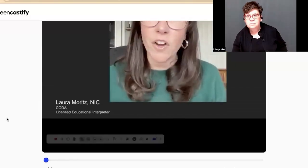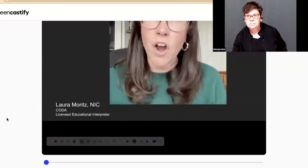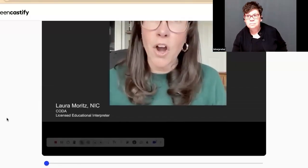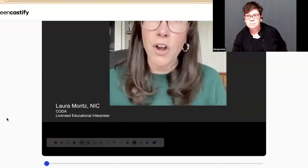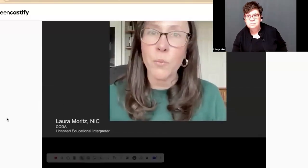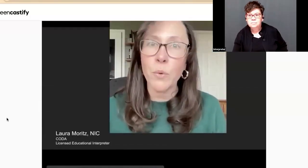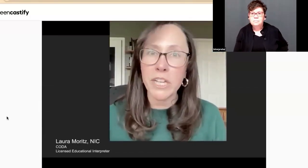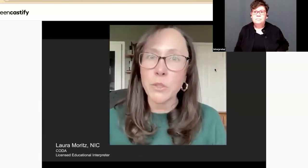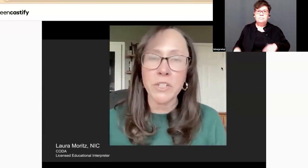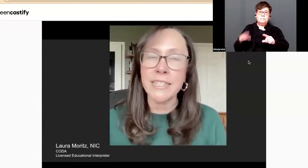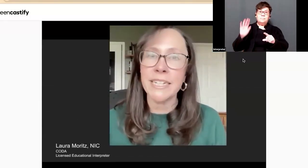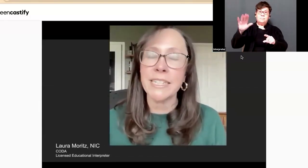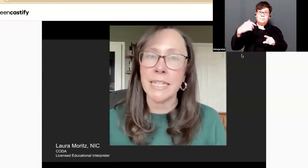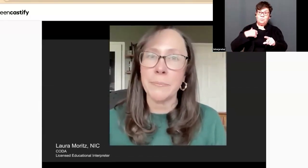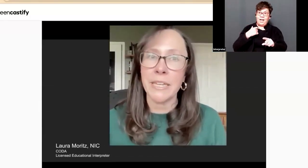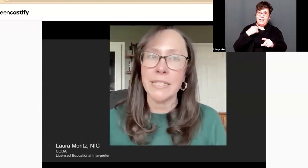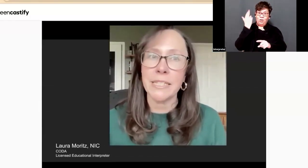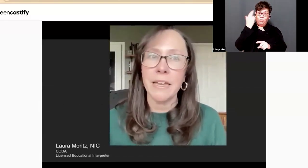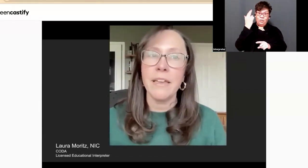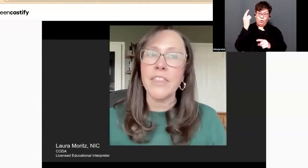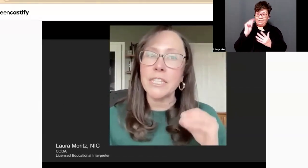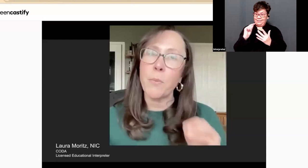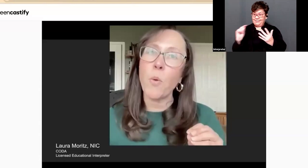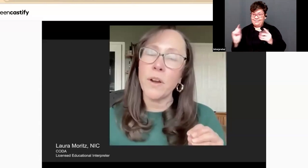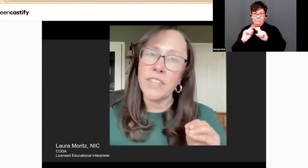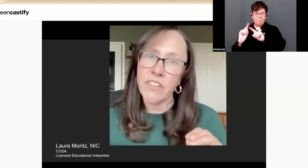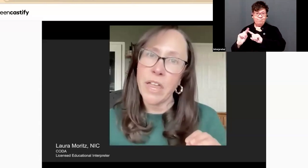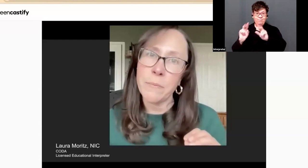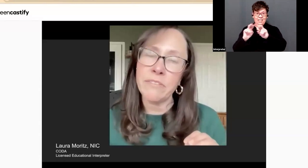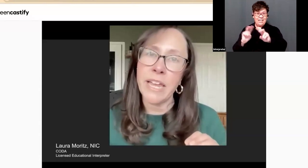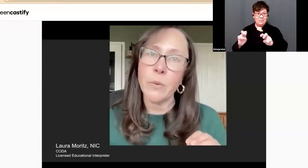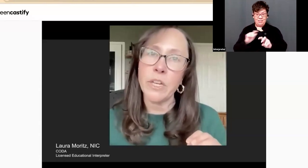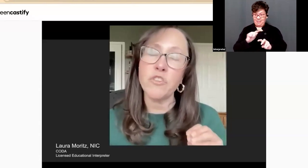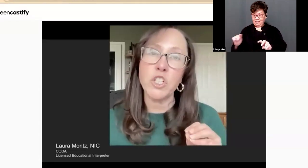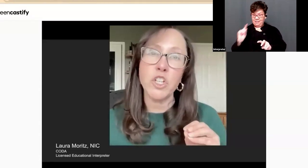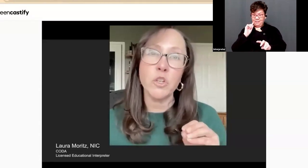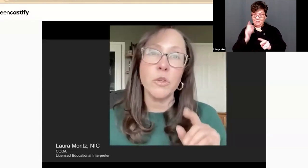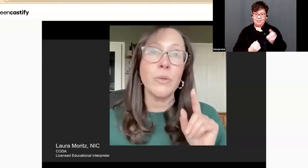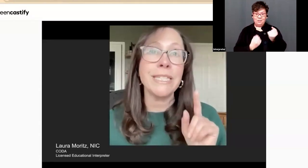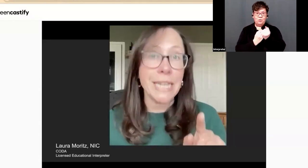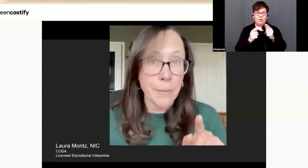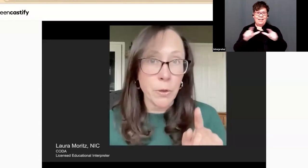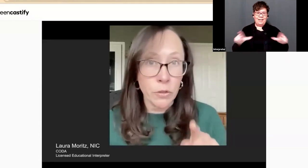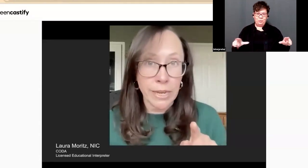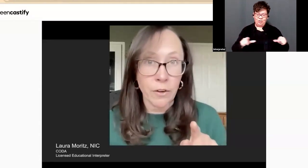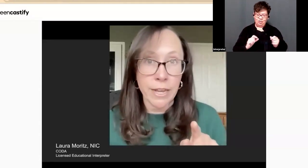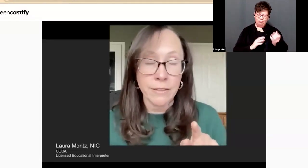[Laura in video] There are resources and assessments that support the development of language for children with typical hearing.